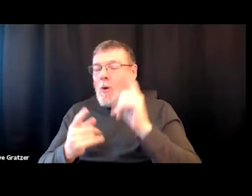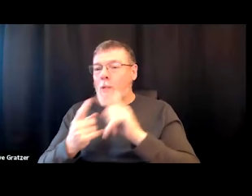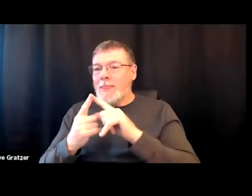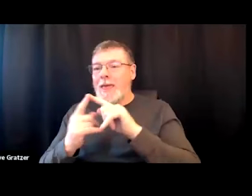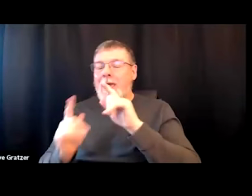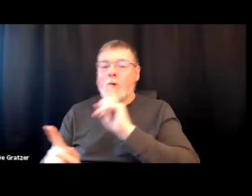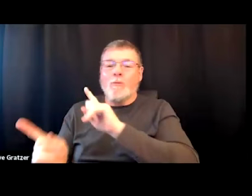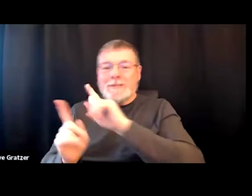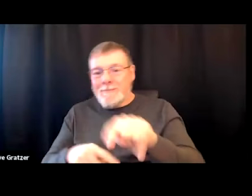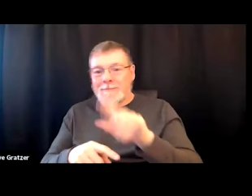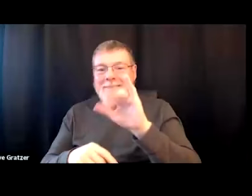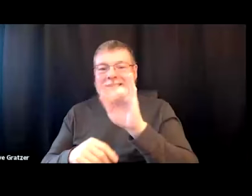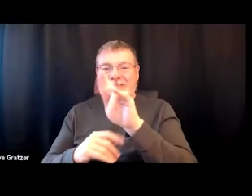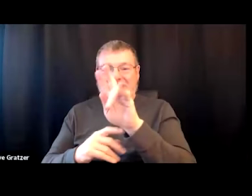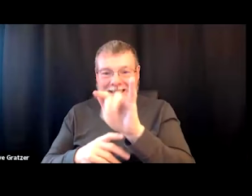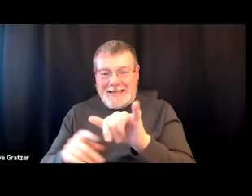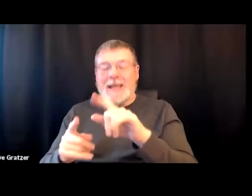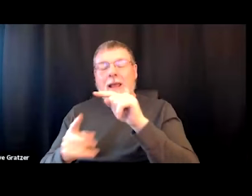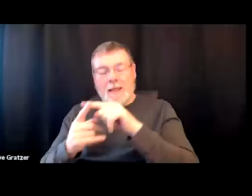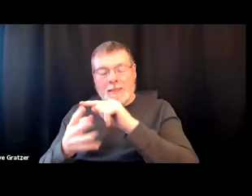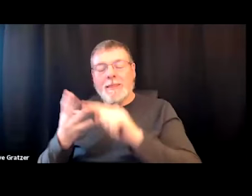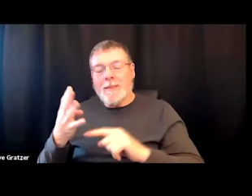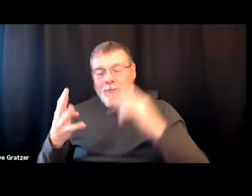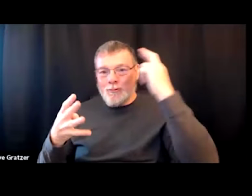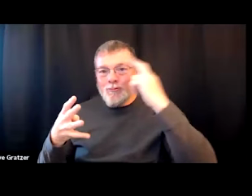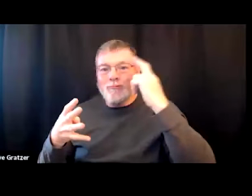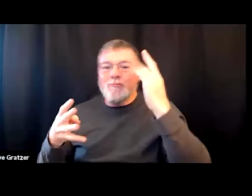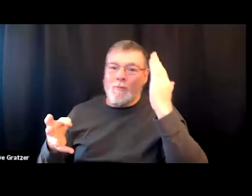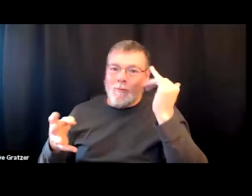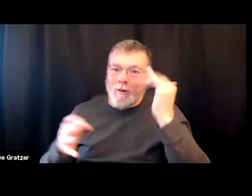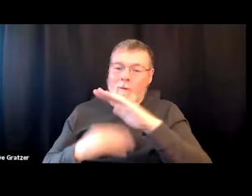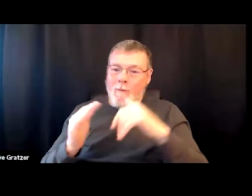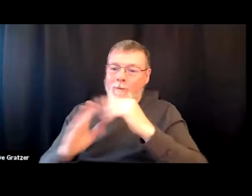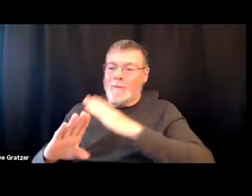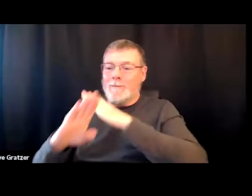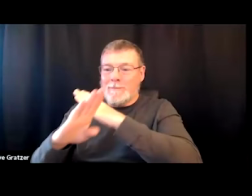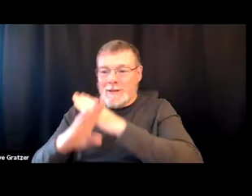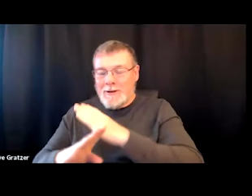and these would be responsivity factors that all are barriers to engagement